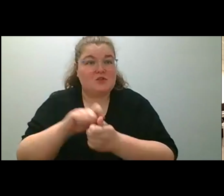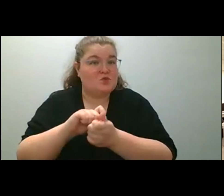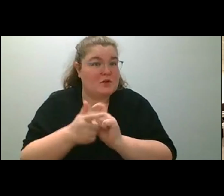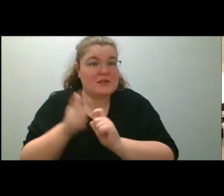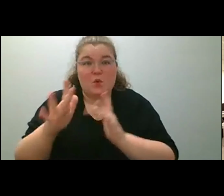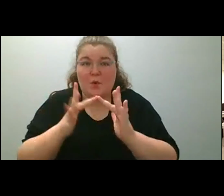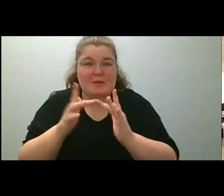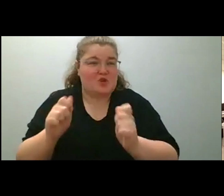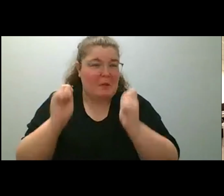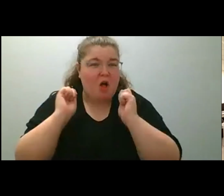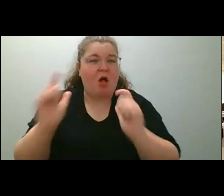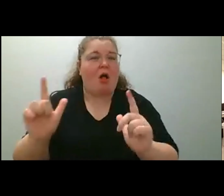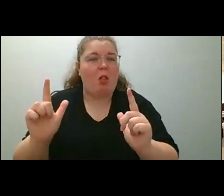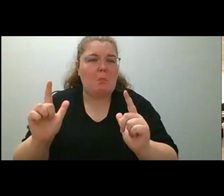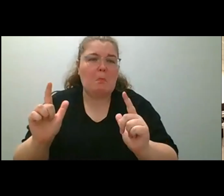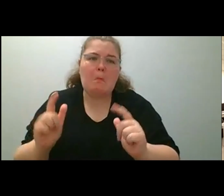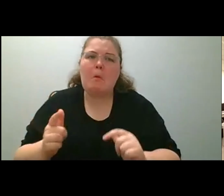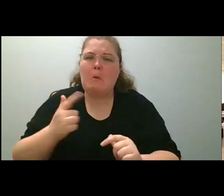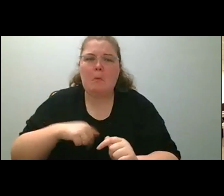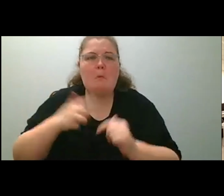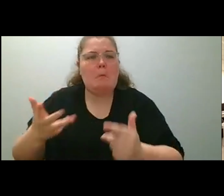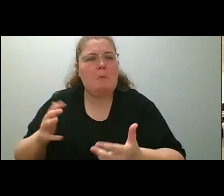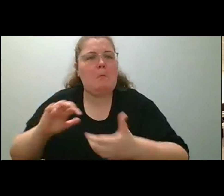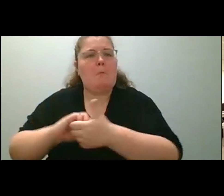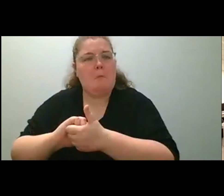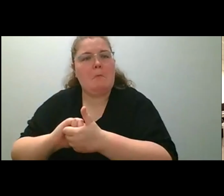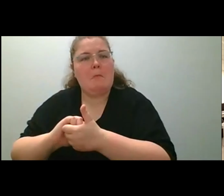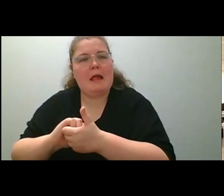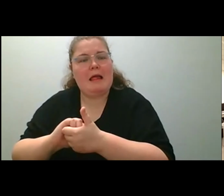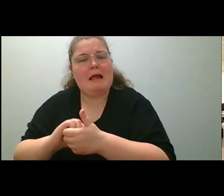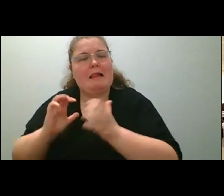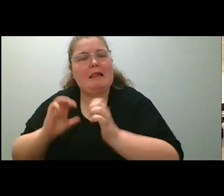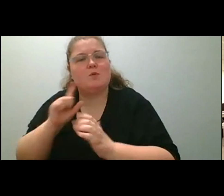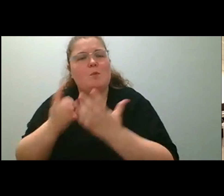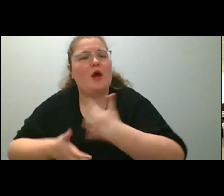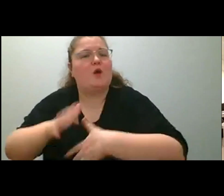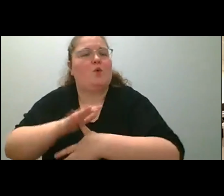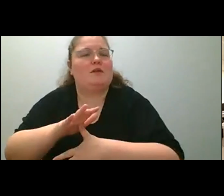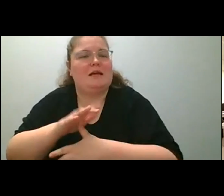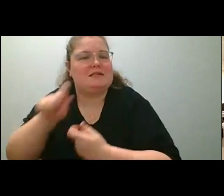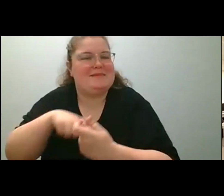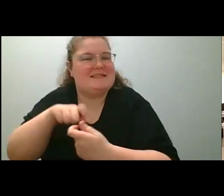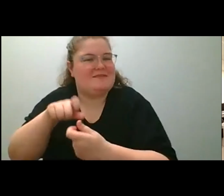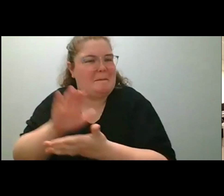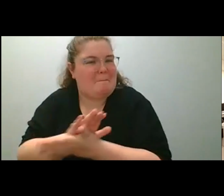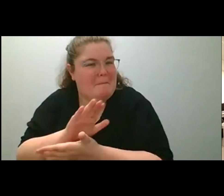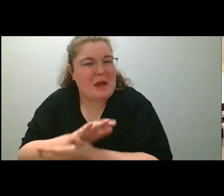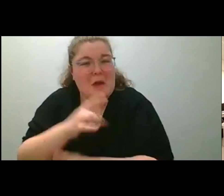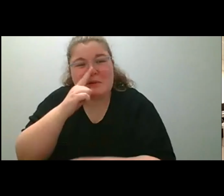but we work with a lot of clients who prioritize pages. So maybe how would you prioritize that to be more budget efficient?